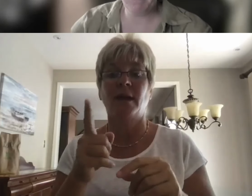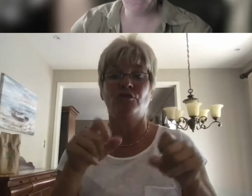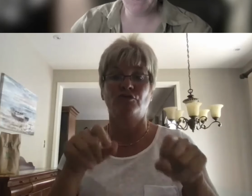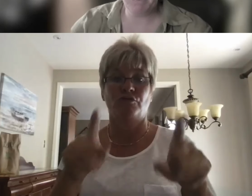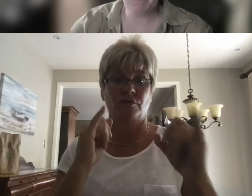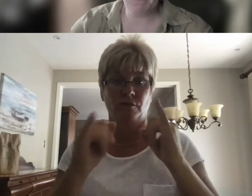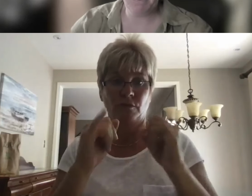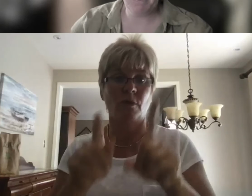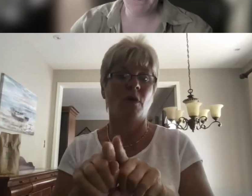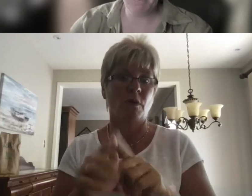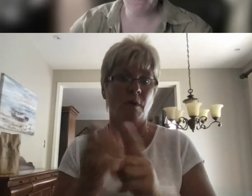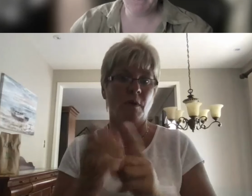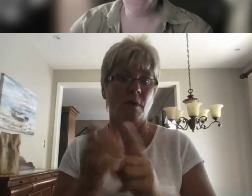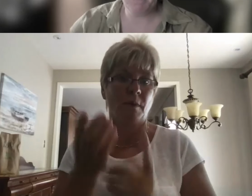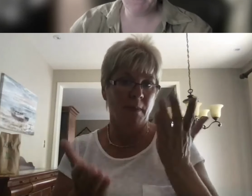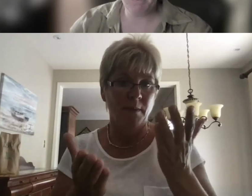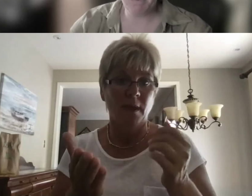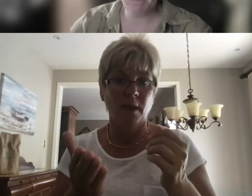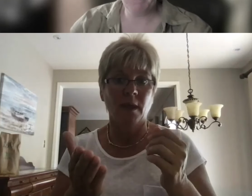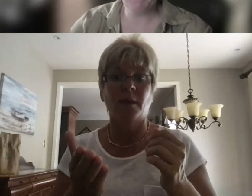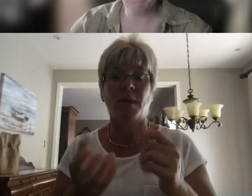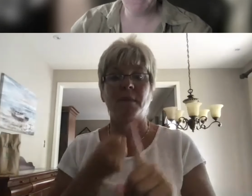may be against people with autism.